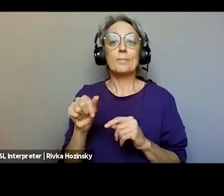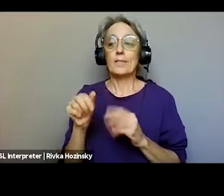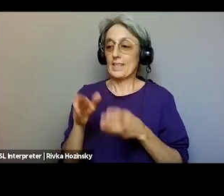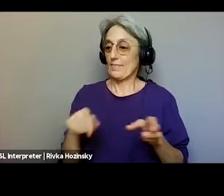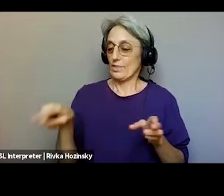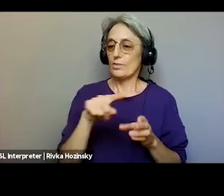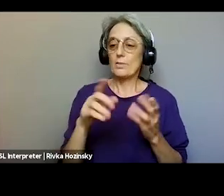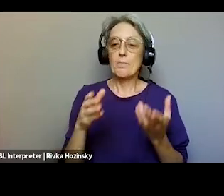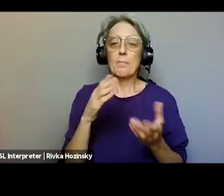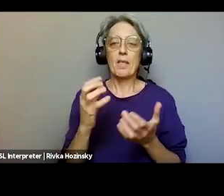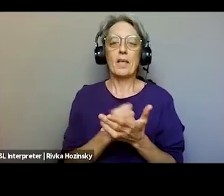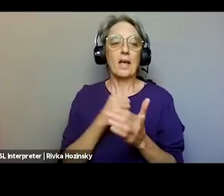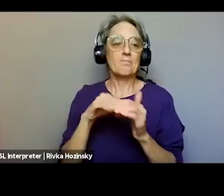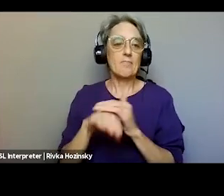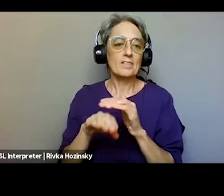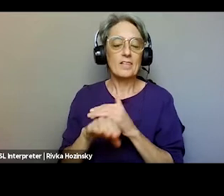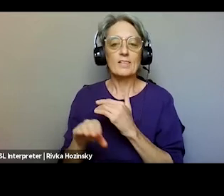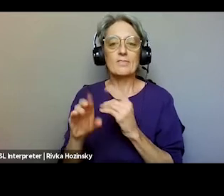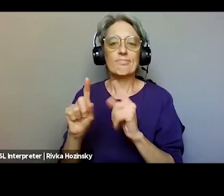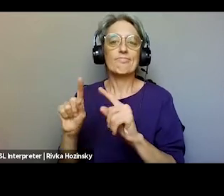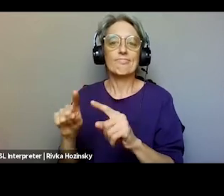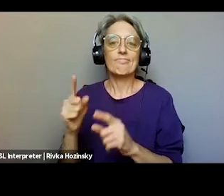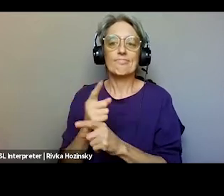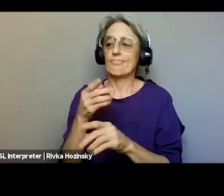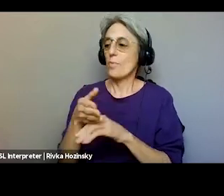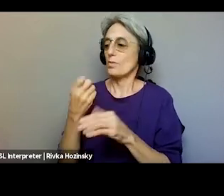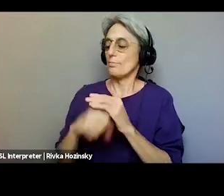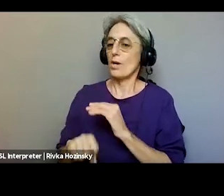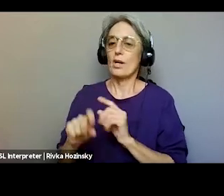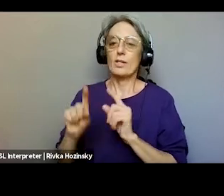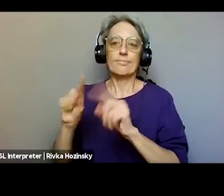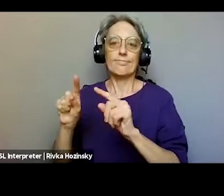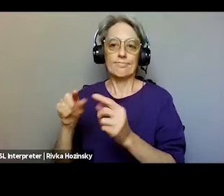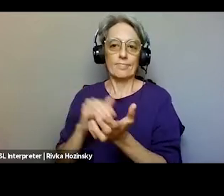or able to access that routine postpartum care visit of four to six weeks there are still